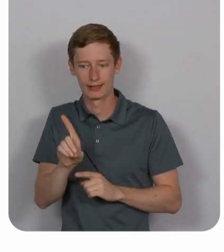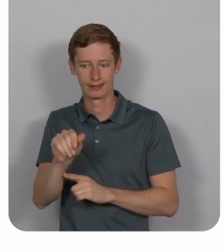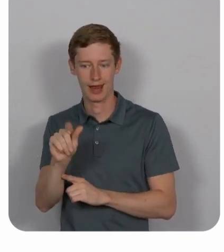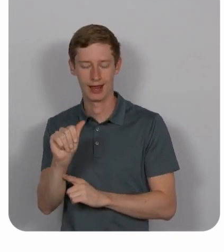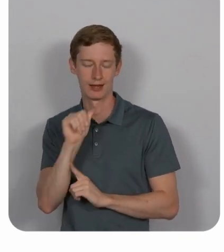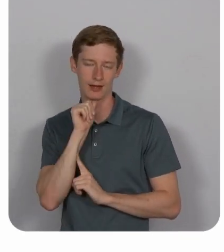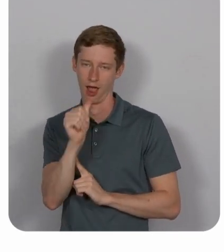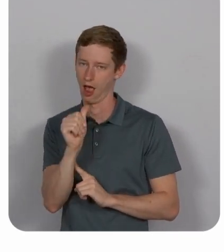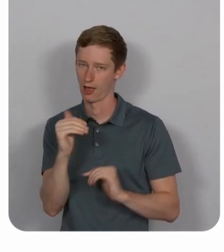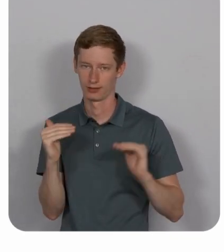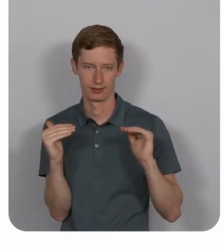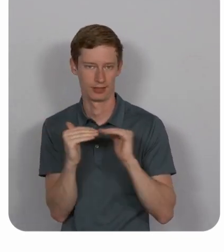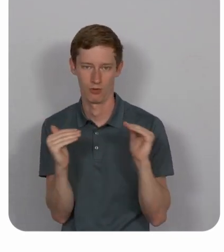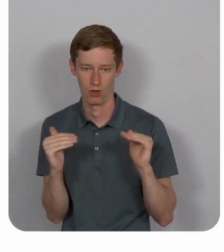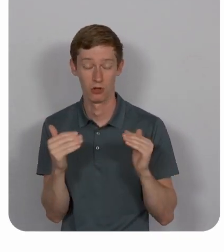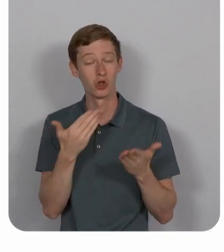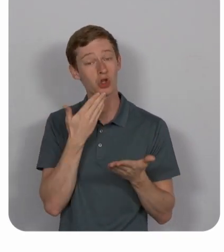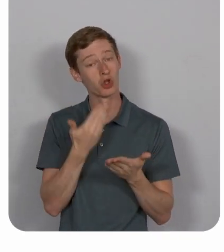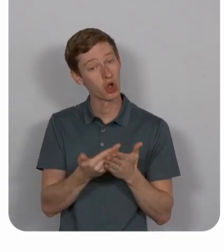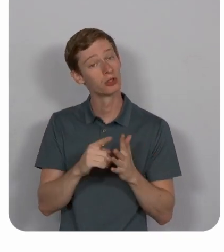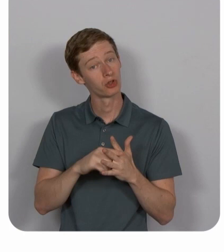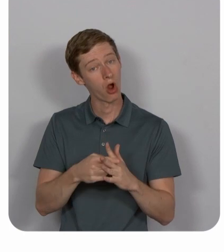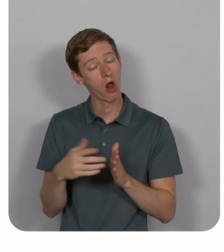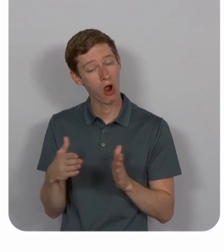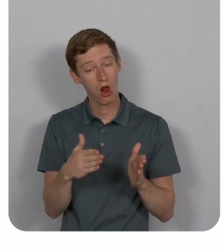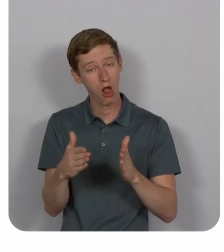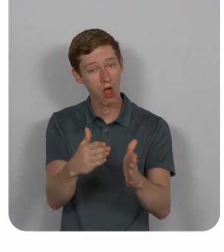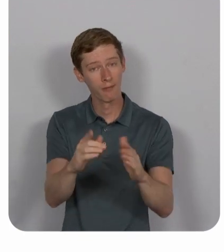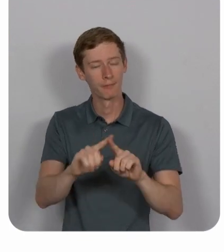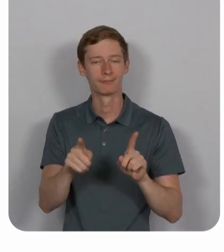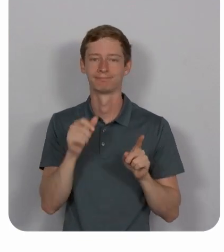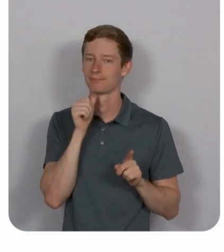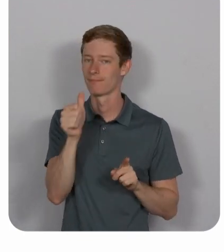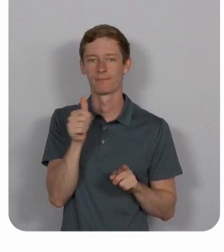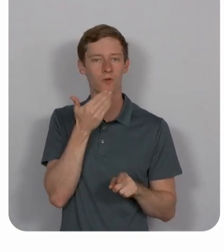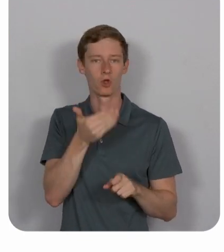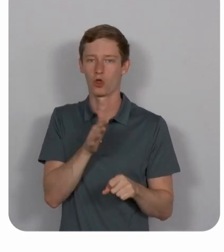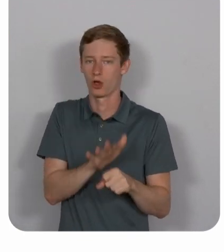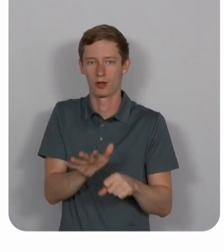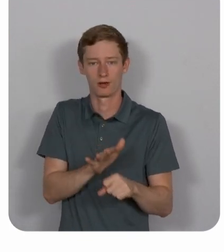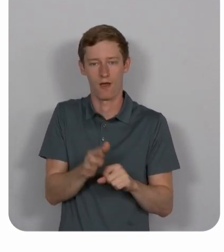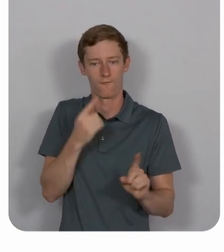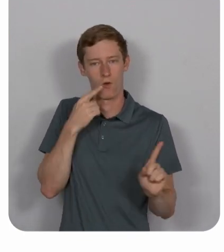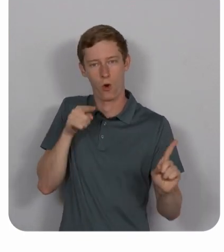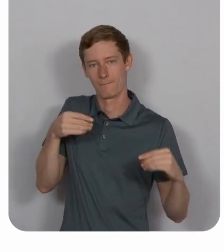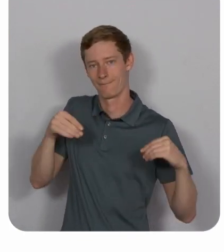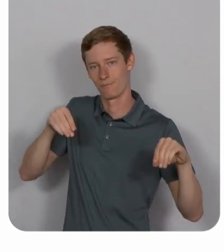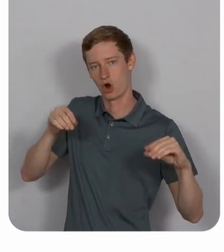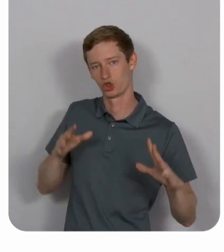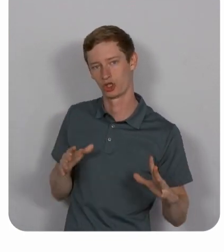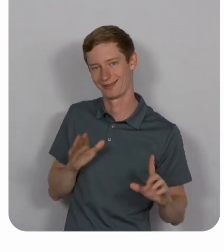This gets us on the right path, but it still has the risk of not being a good enough answer for what the merchant will ask for.